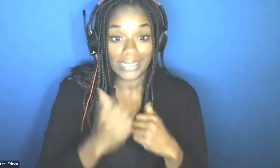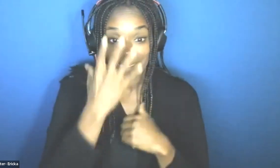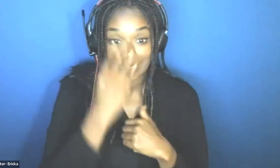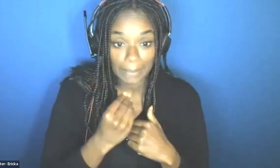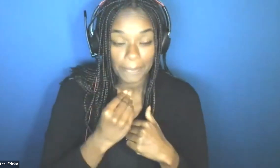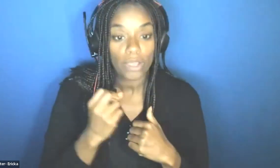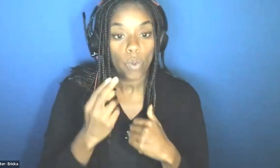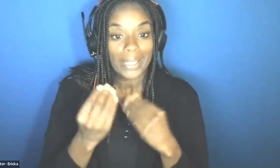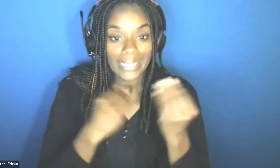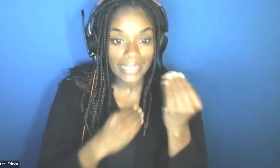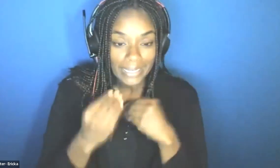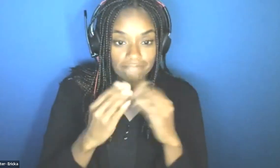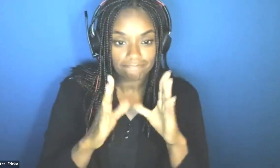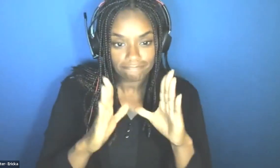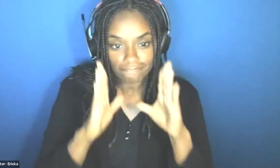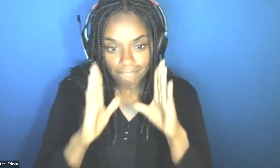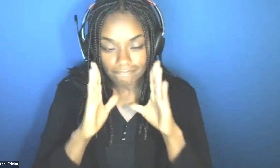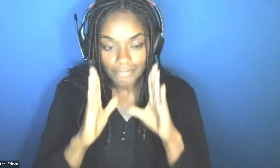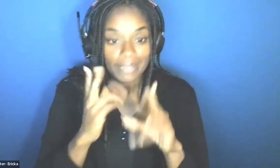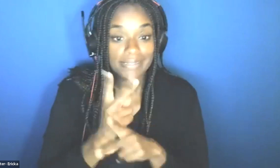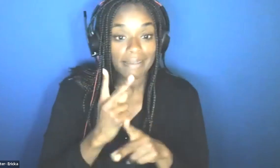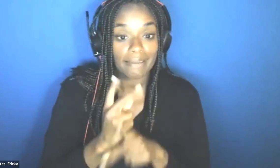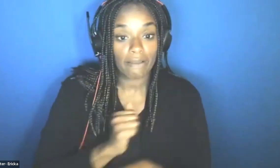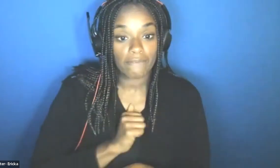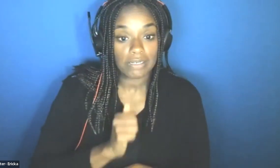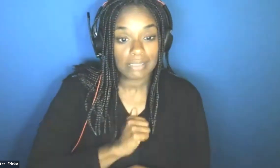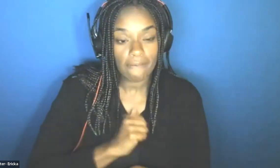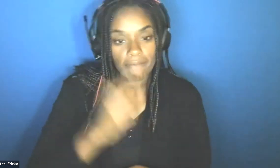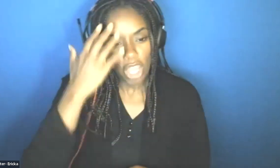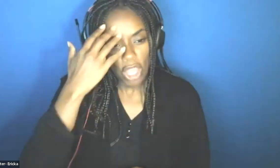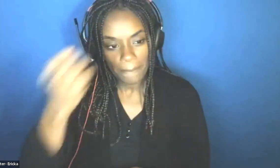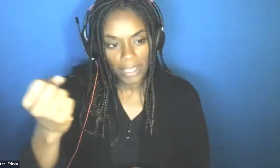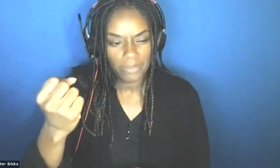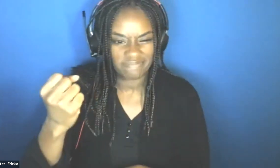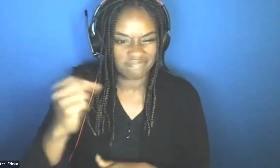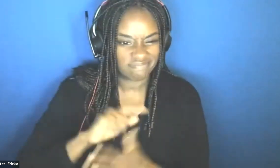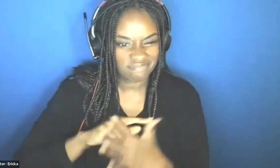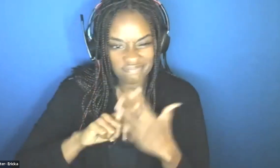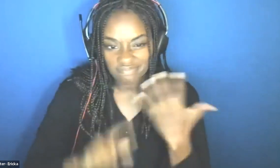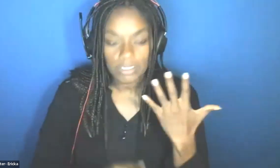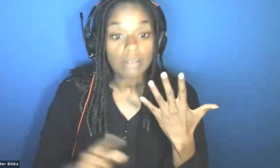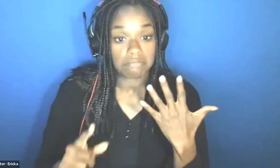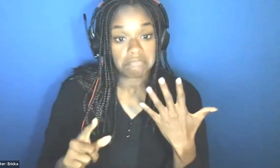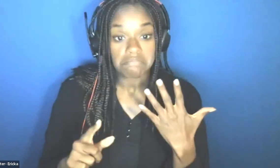In this case, addiction can substantially limit brain and neurologic functions, the ability to work, our ability to learn.